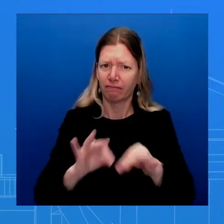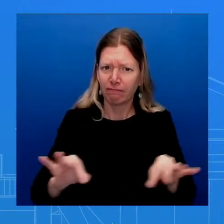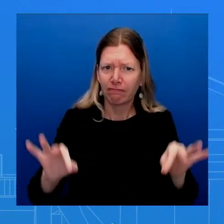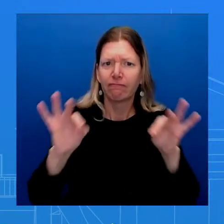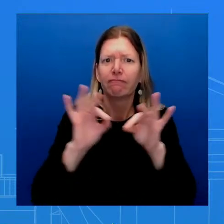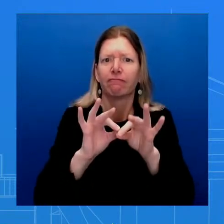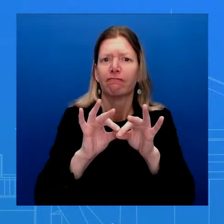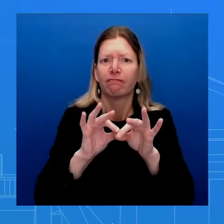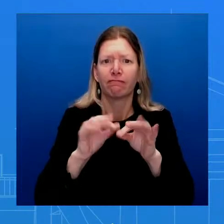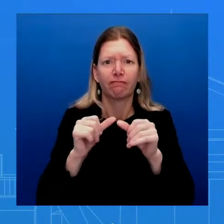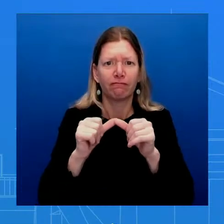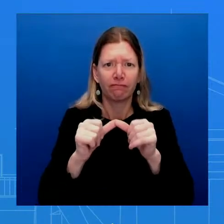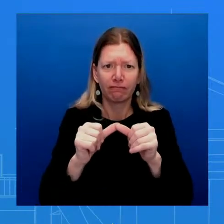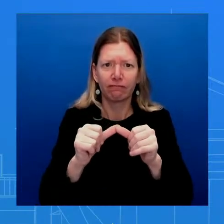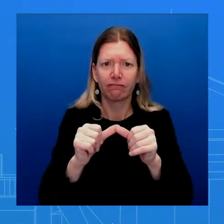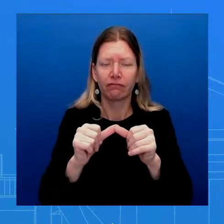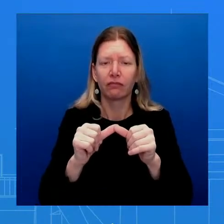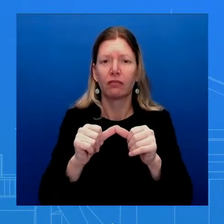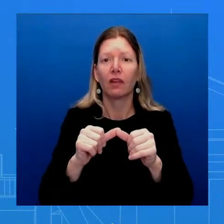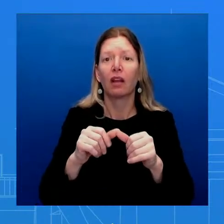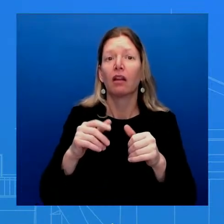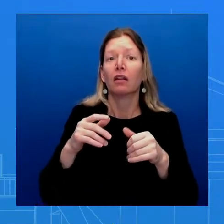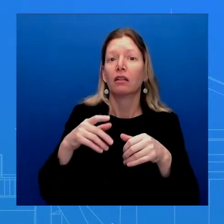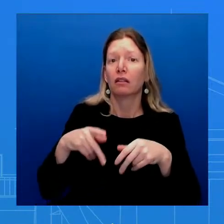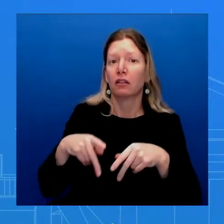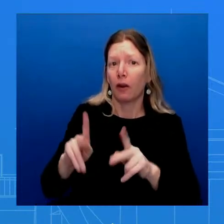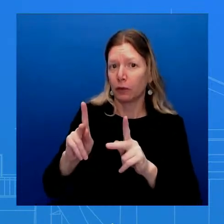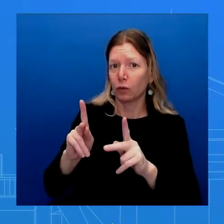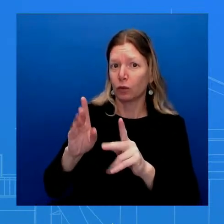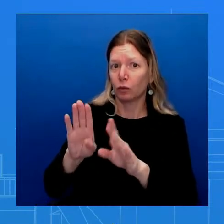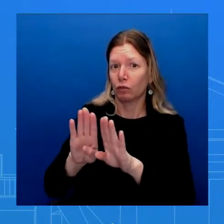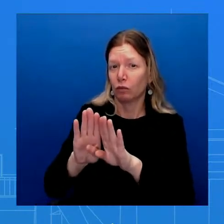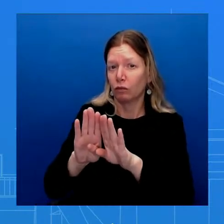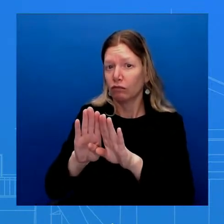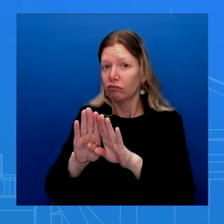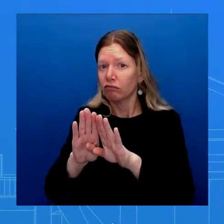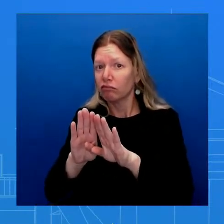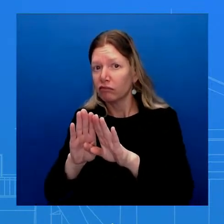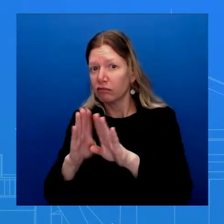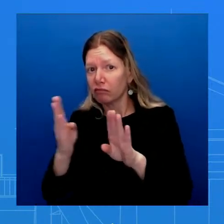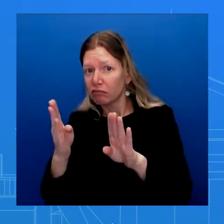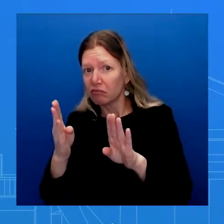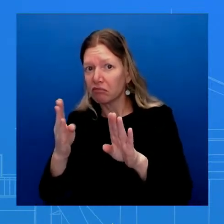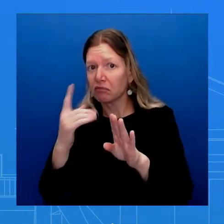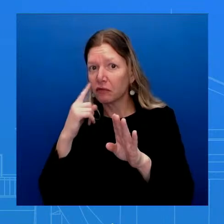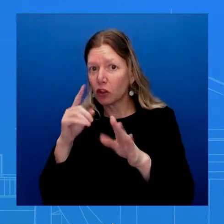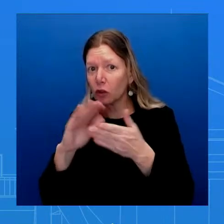That's why when you think about his economy, what he's put forth on his agenda and policy -- when you think about all the policies that he's put forth,